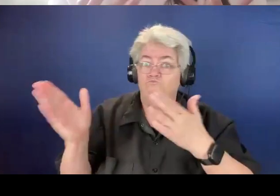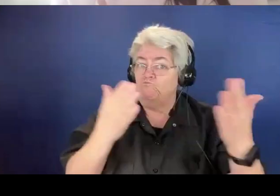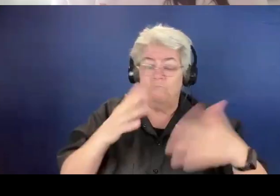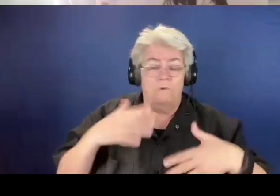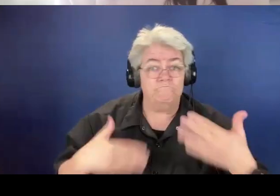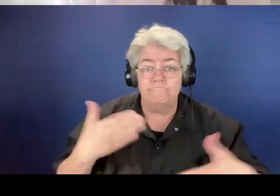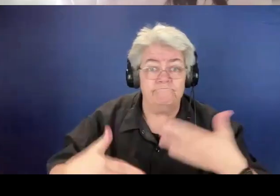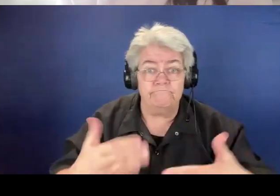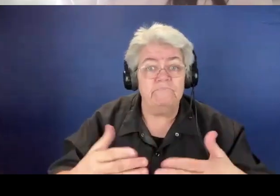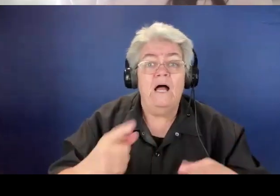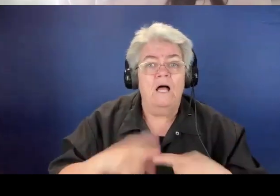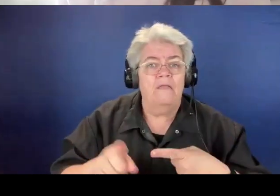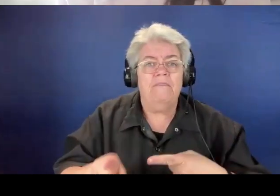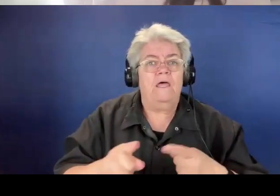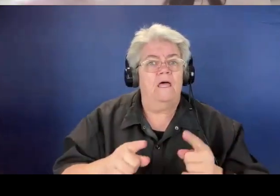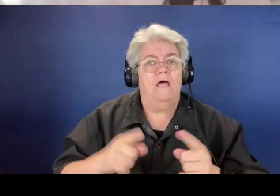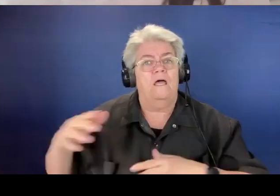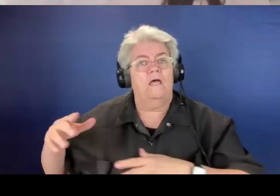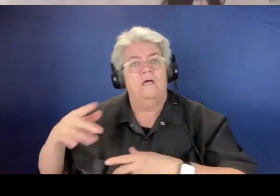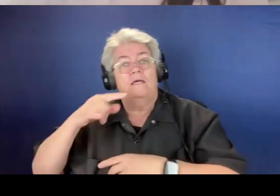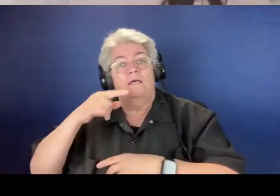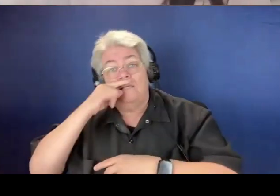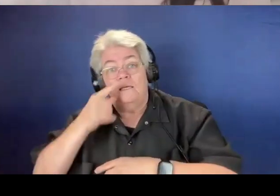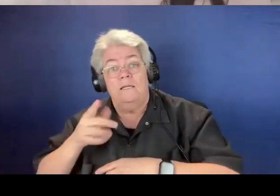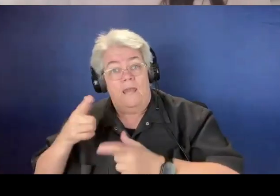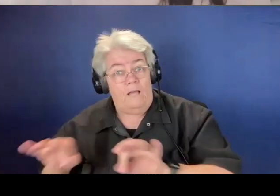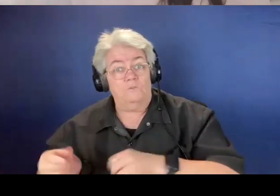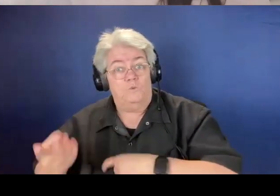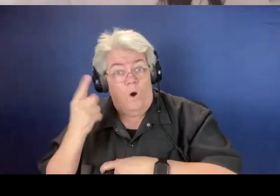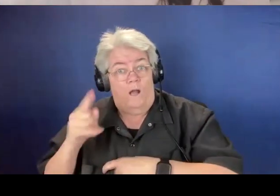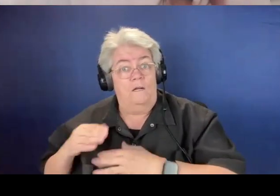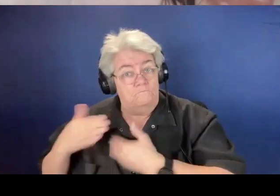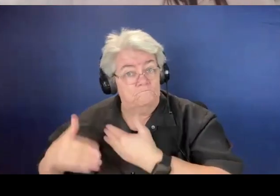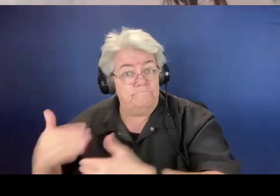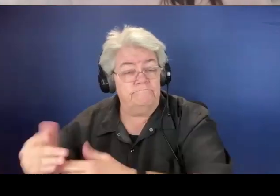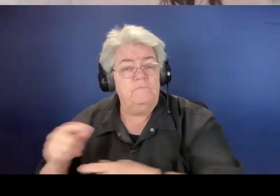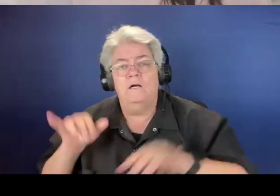the proficiency of specific language is dependent not only on the amount of